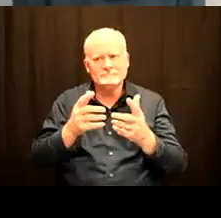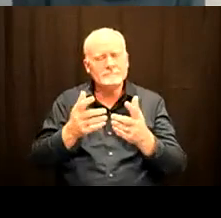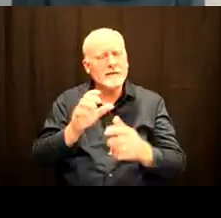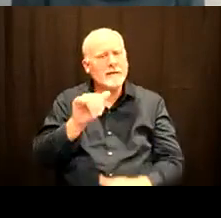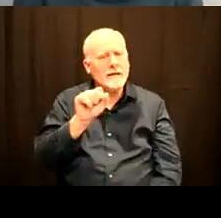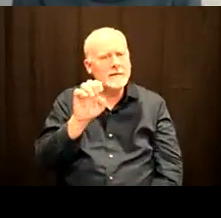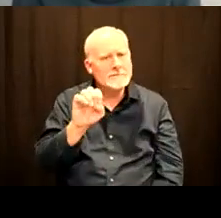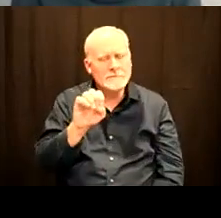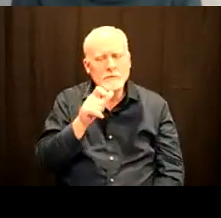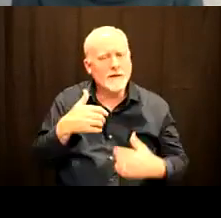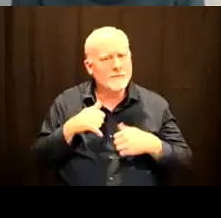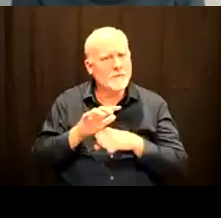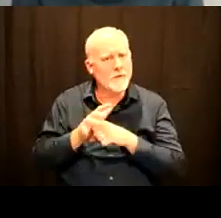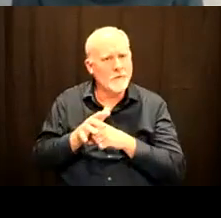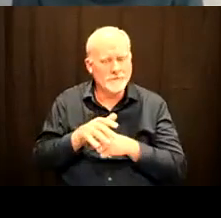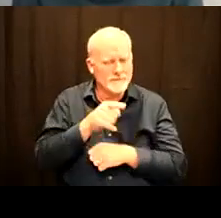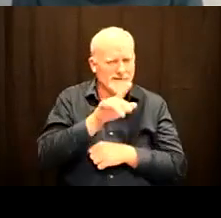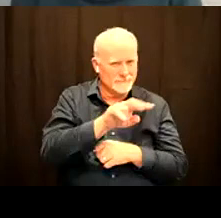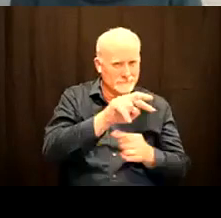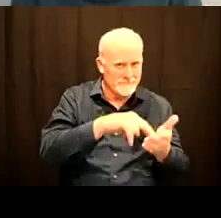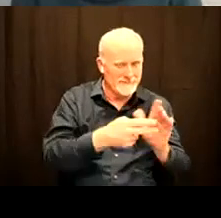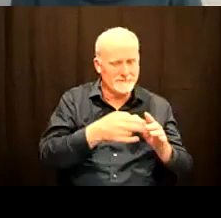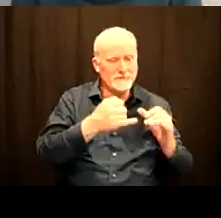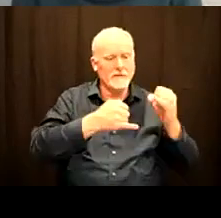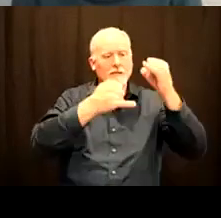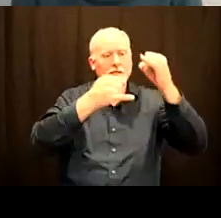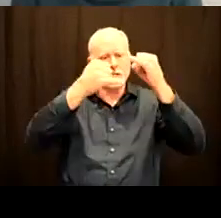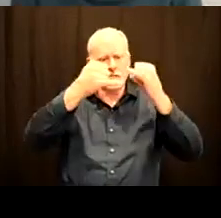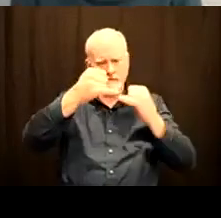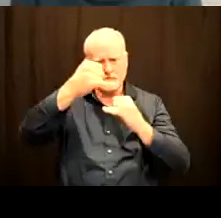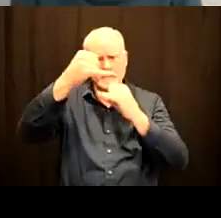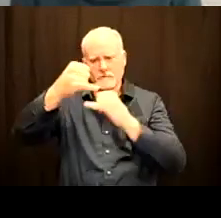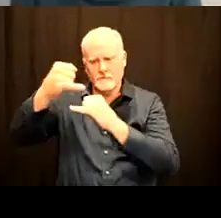catch as many cases i want to walk you through a couple of the peaks that you see on this curb